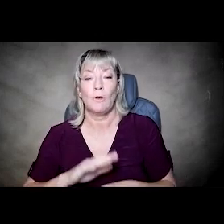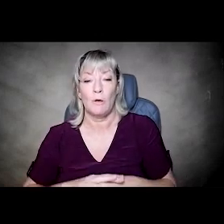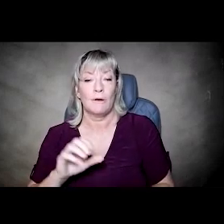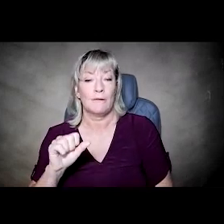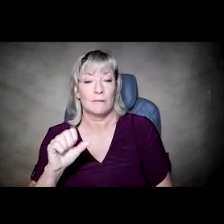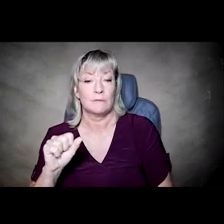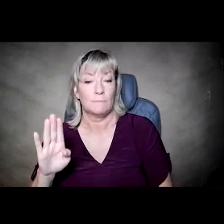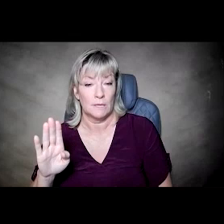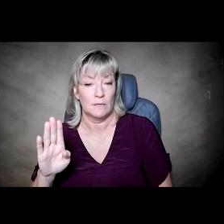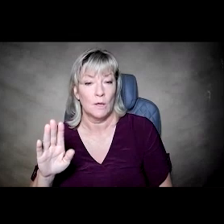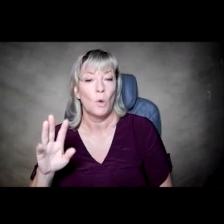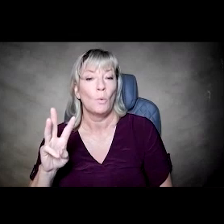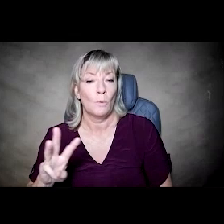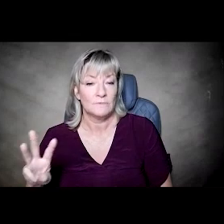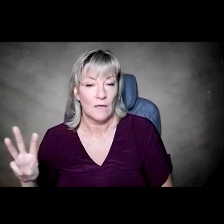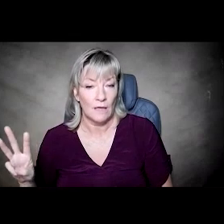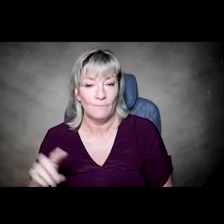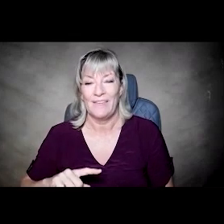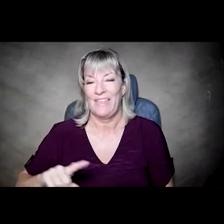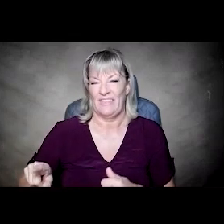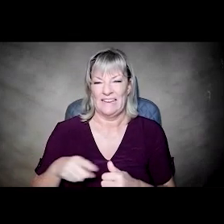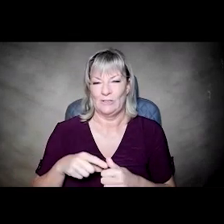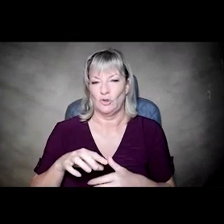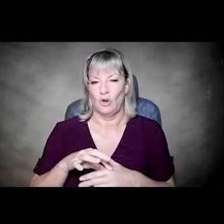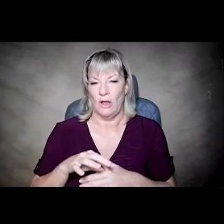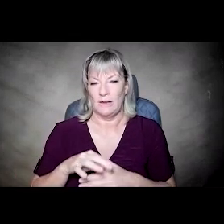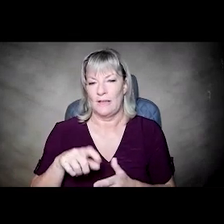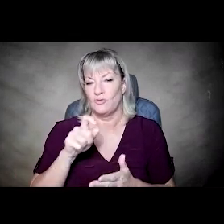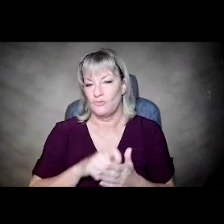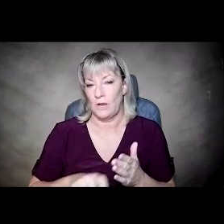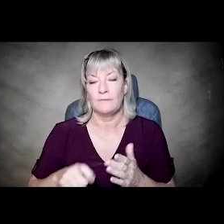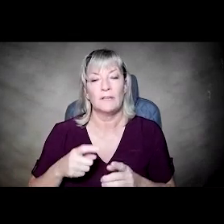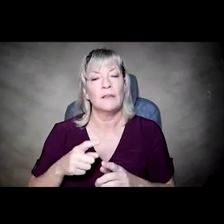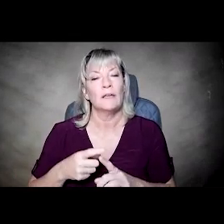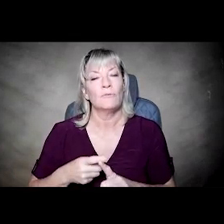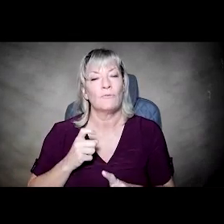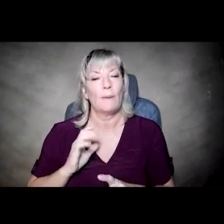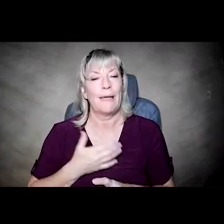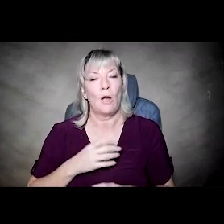Initial content was drafted based off our DIF grant application document